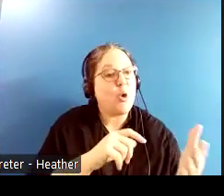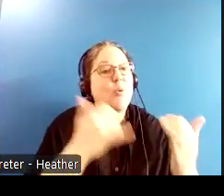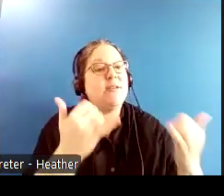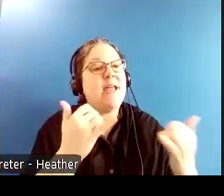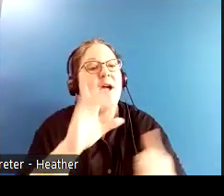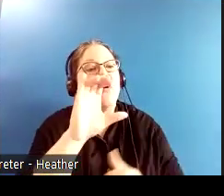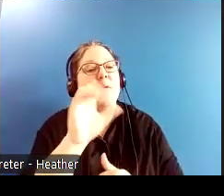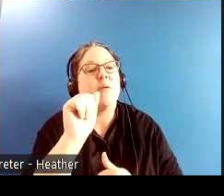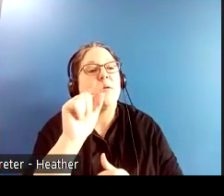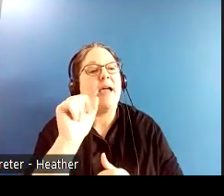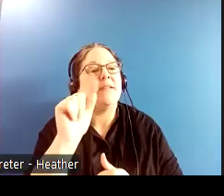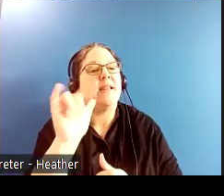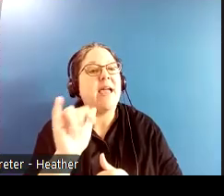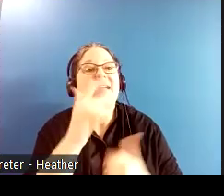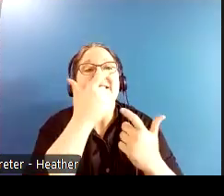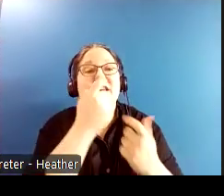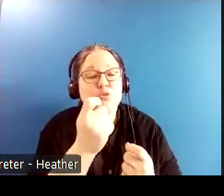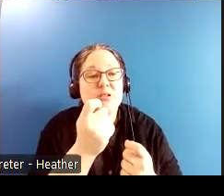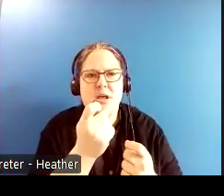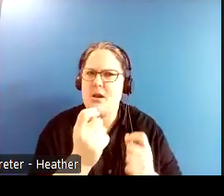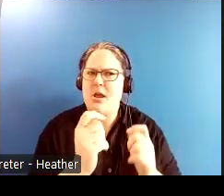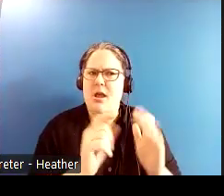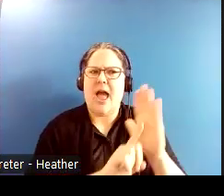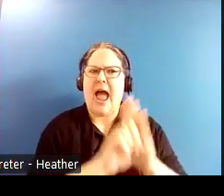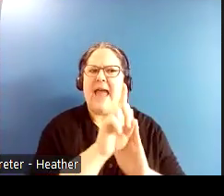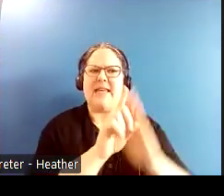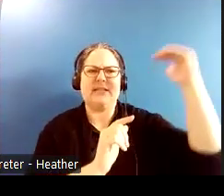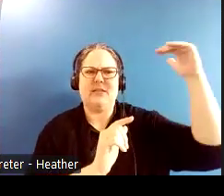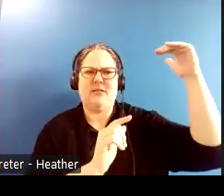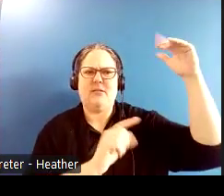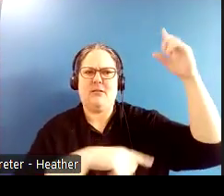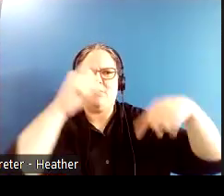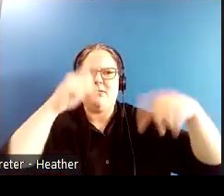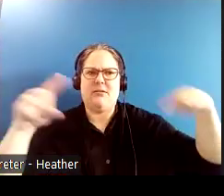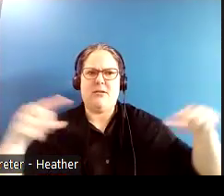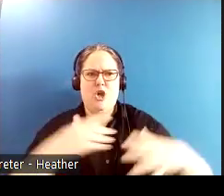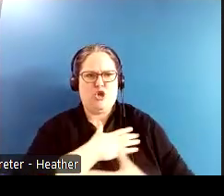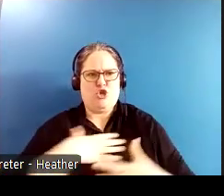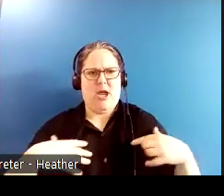um what does the distribution of height look like? What's the difference of chest circumference uh in